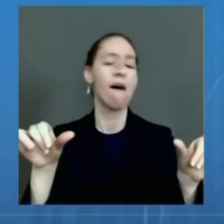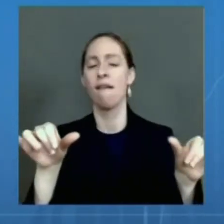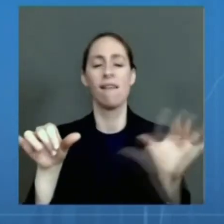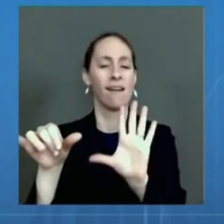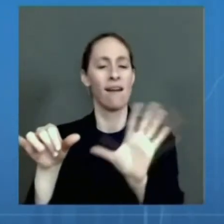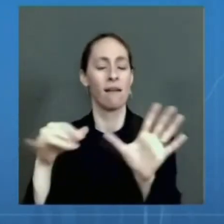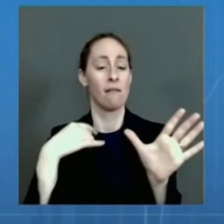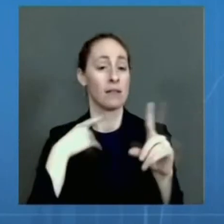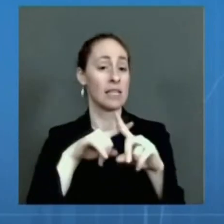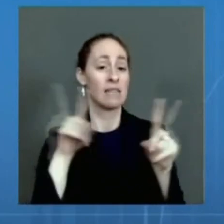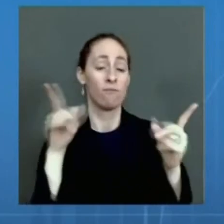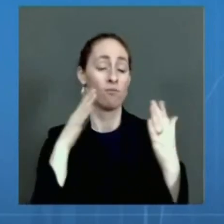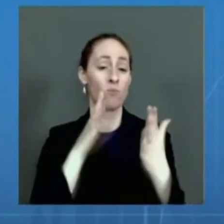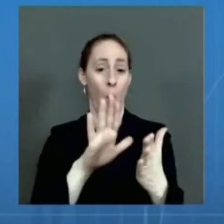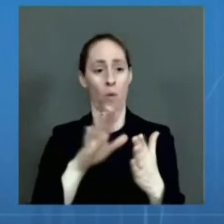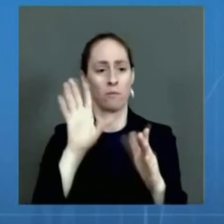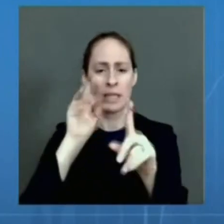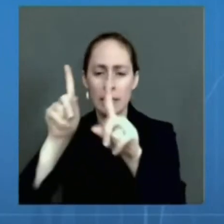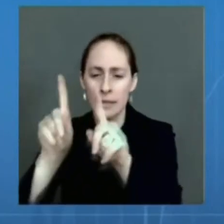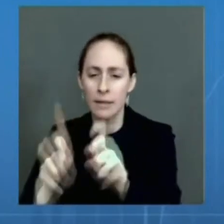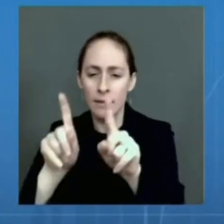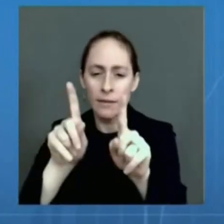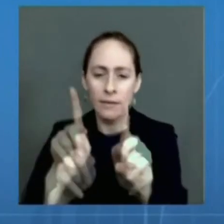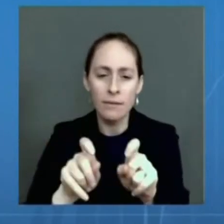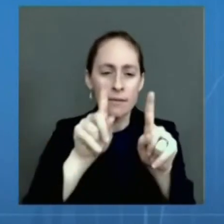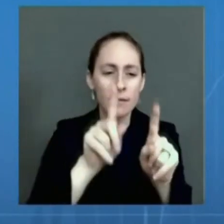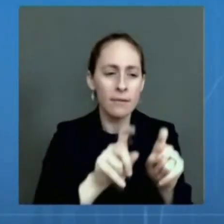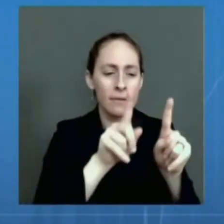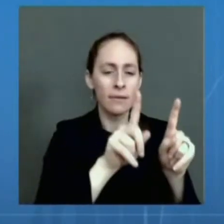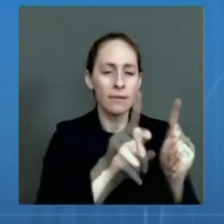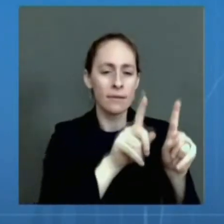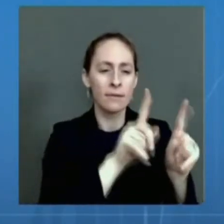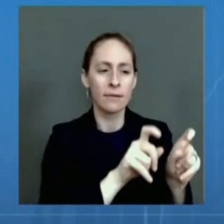THERE'S INCREASED TESTING OF CLOSE CONTACTS AFTER A COVID-19